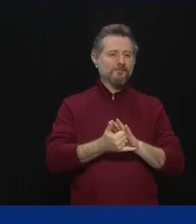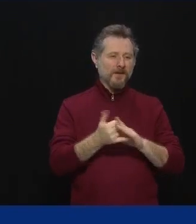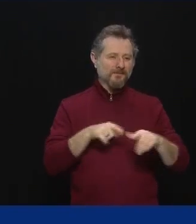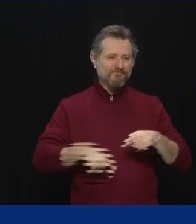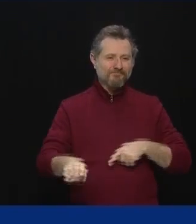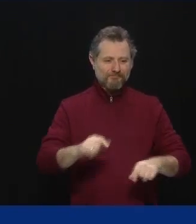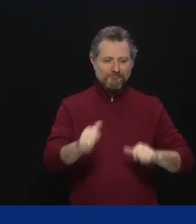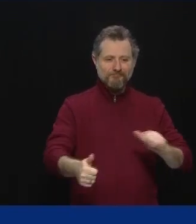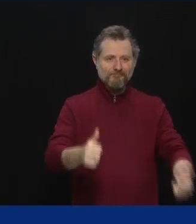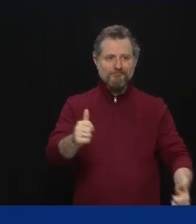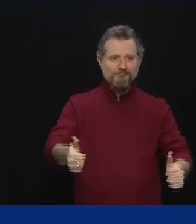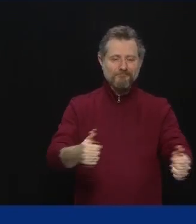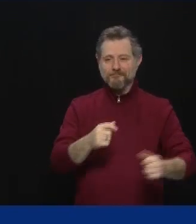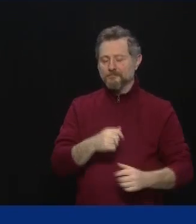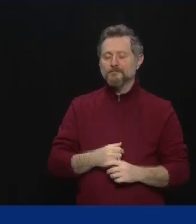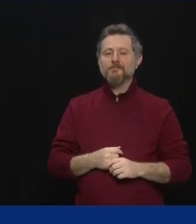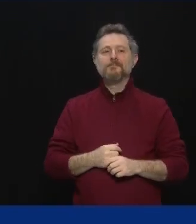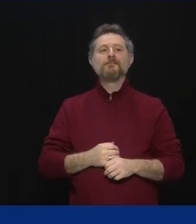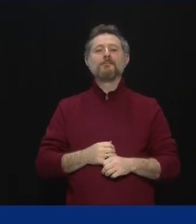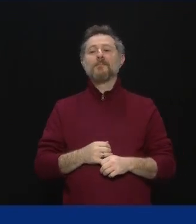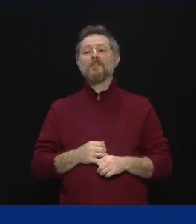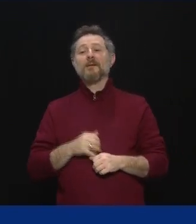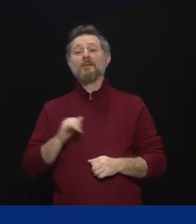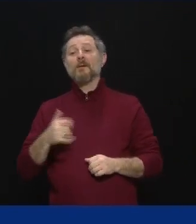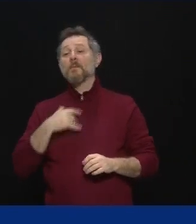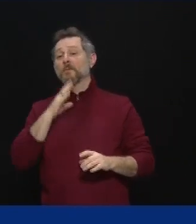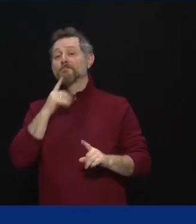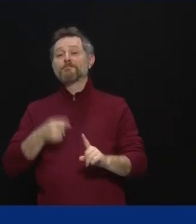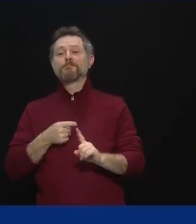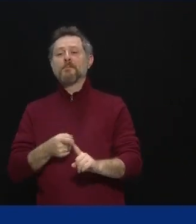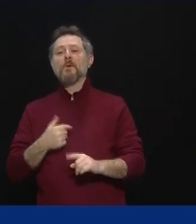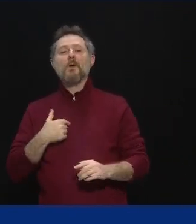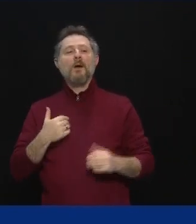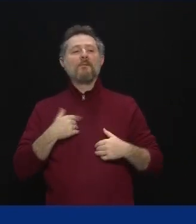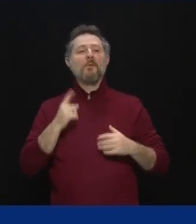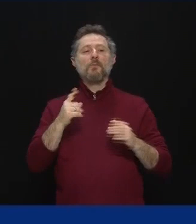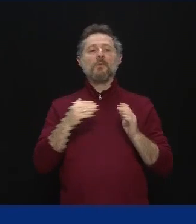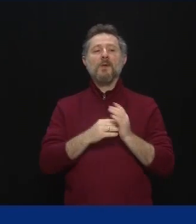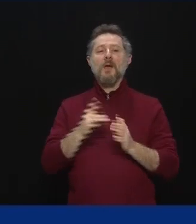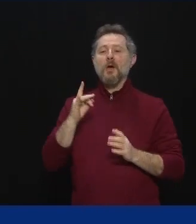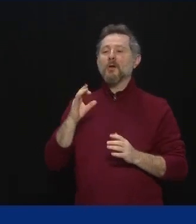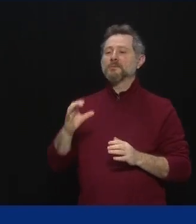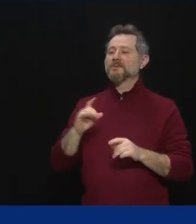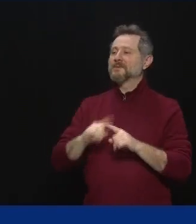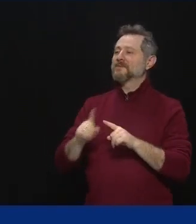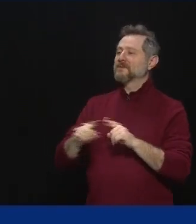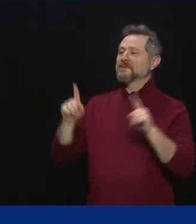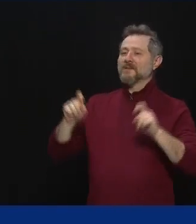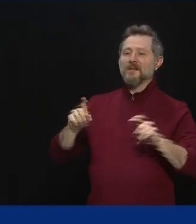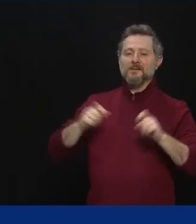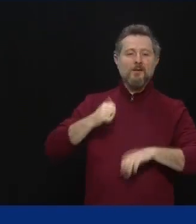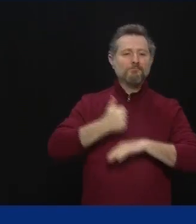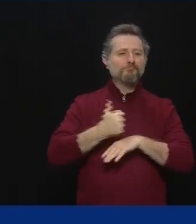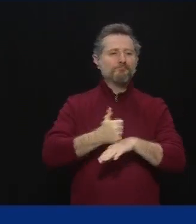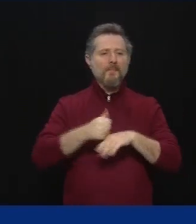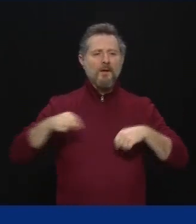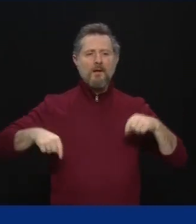ALLOWED FOR TESTING, CREATED AN OPPORTUNITY FOR TESTING TO GO ON AT SOME NDA STOPS TO MEET INCREASED DEMAND.